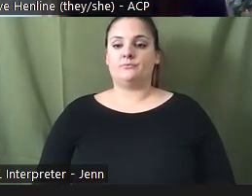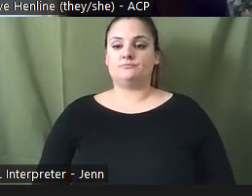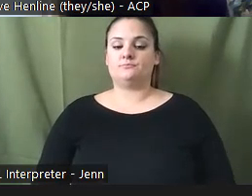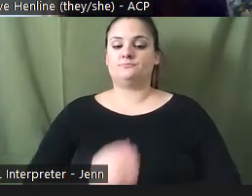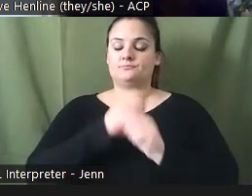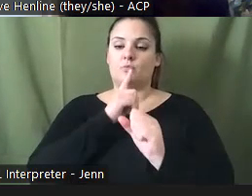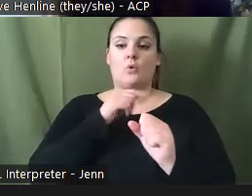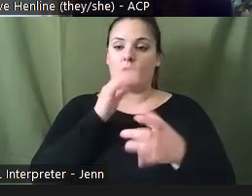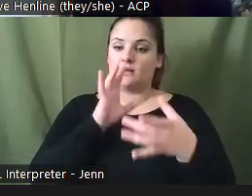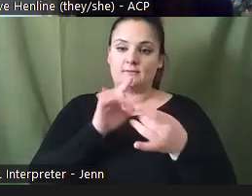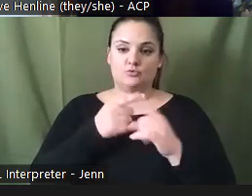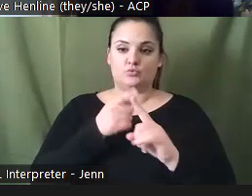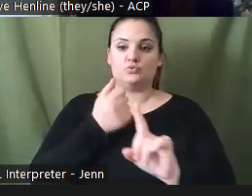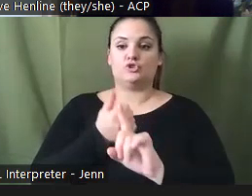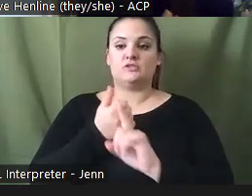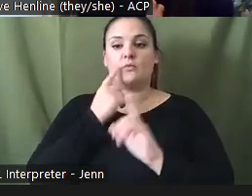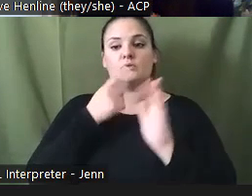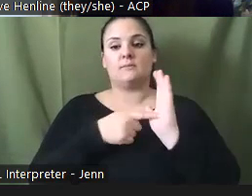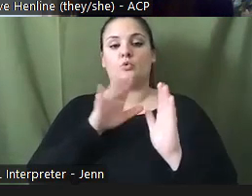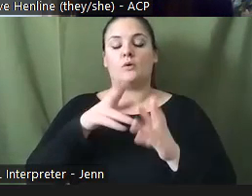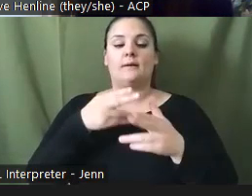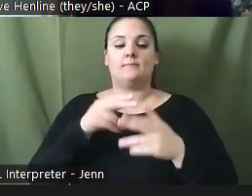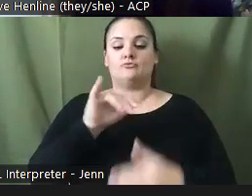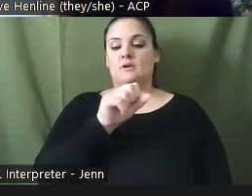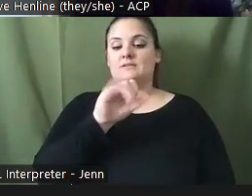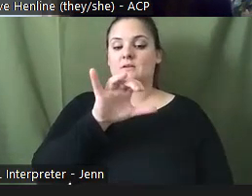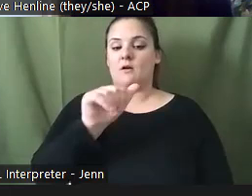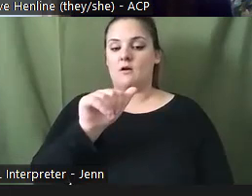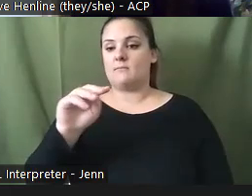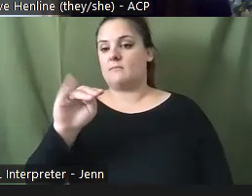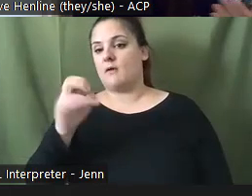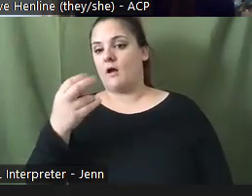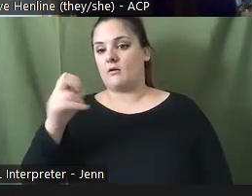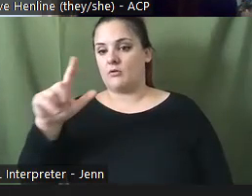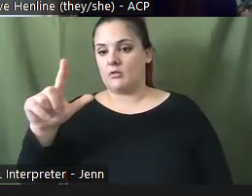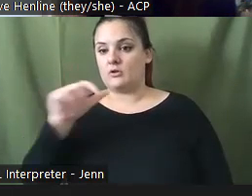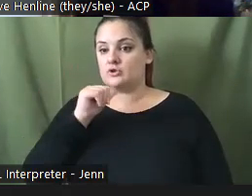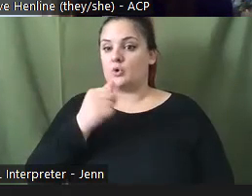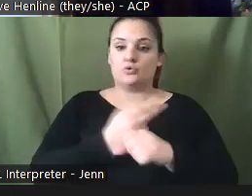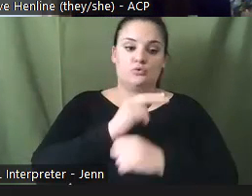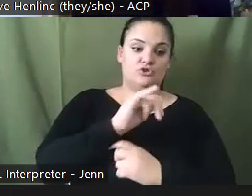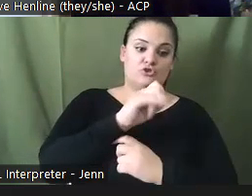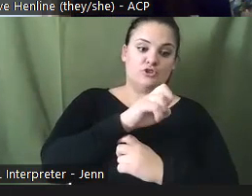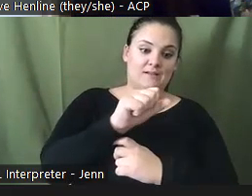yourself. If your name is Jessica or Michael, you don't want to use Jess or Mike as your